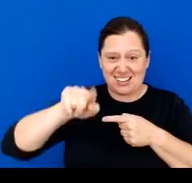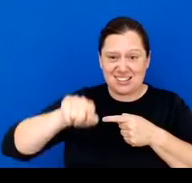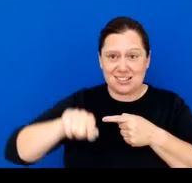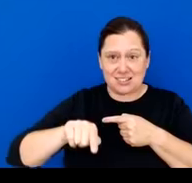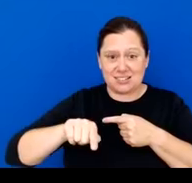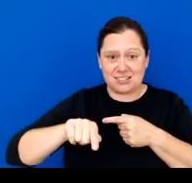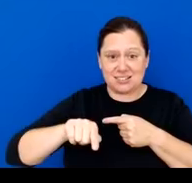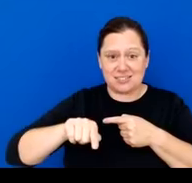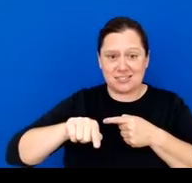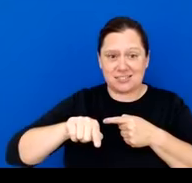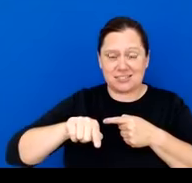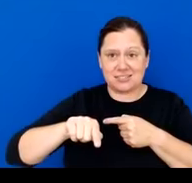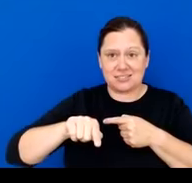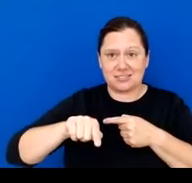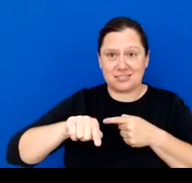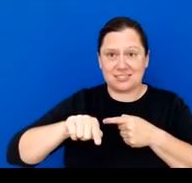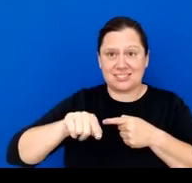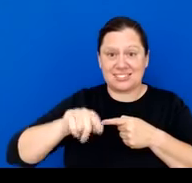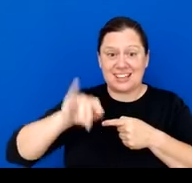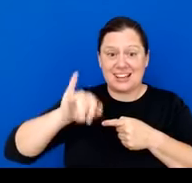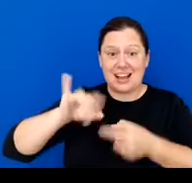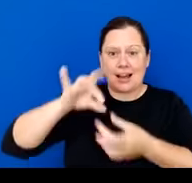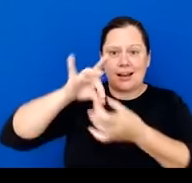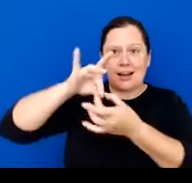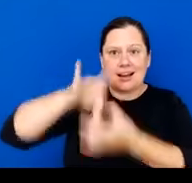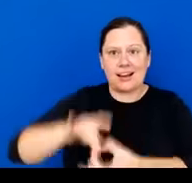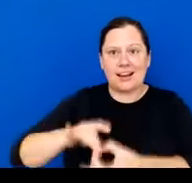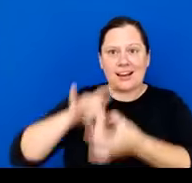incident management team with all the direct line so we've got